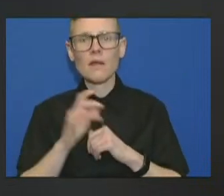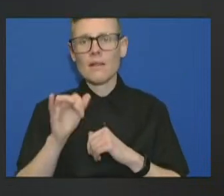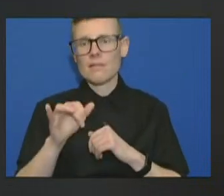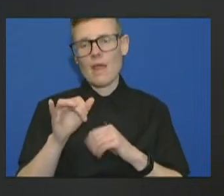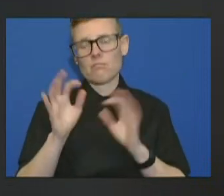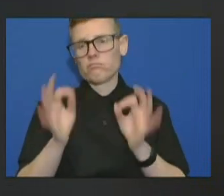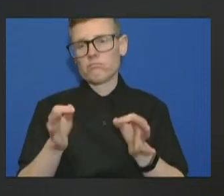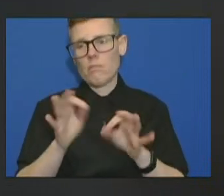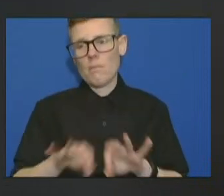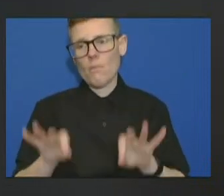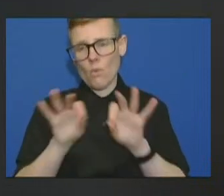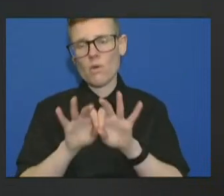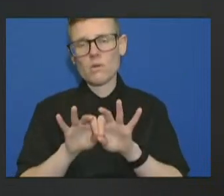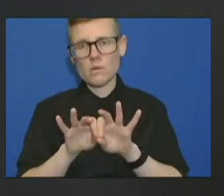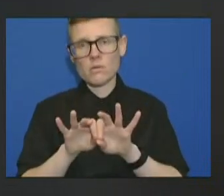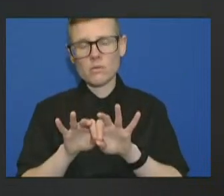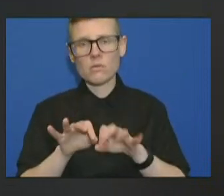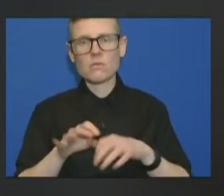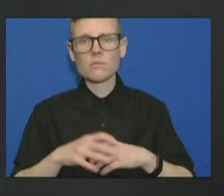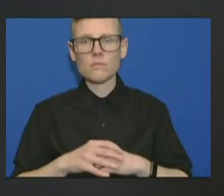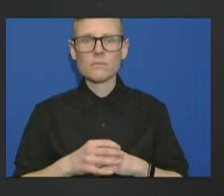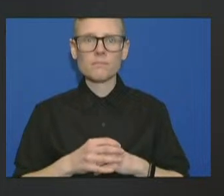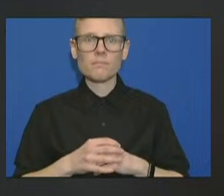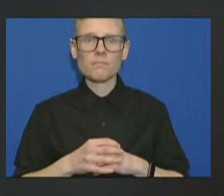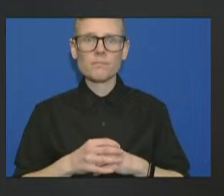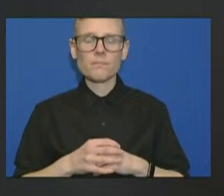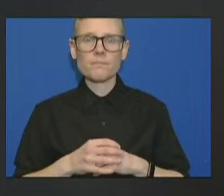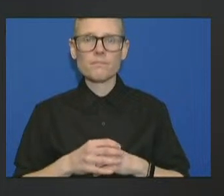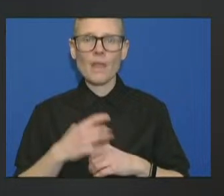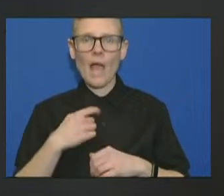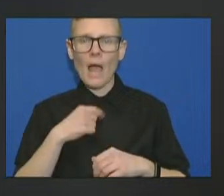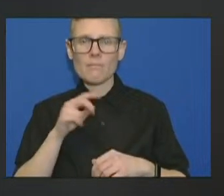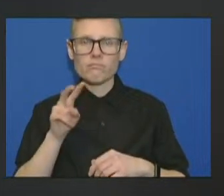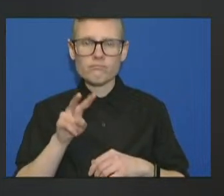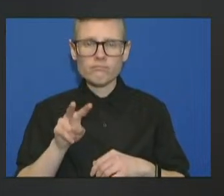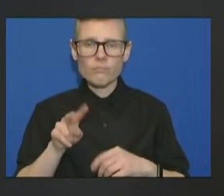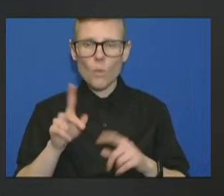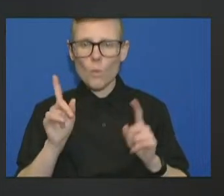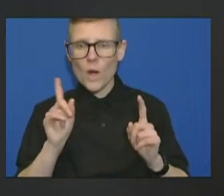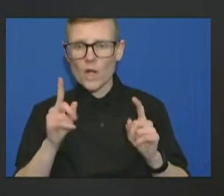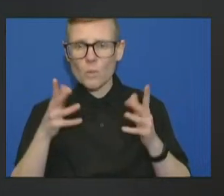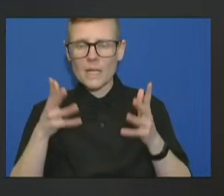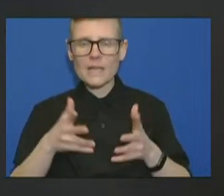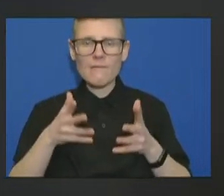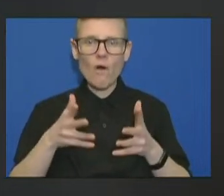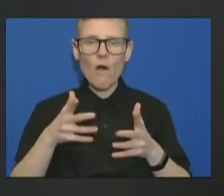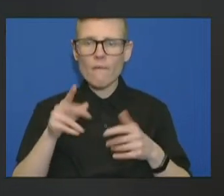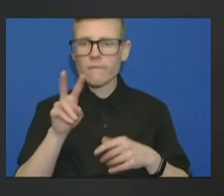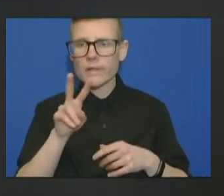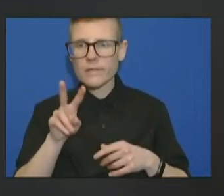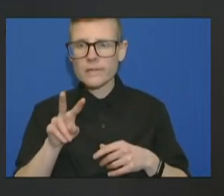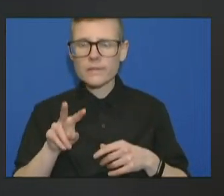send something back to you that